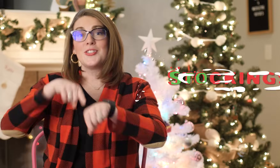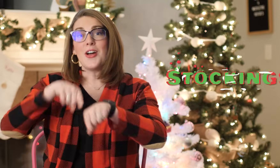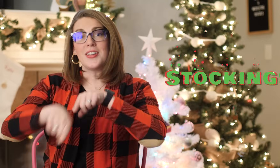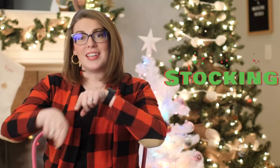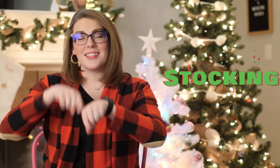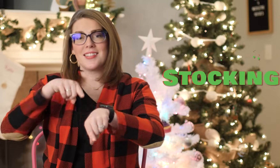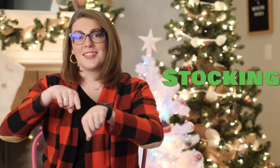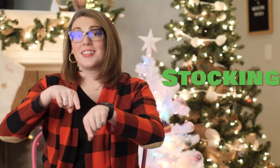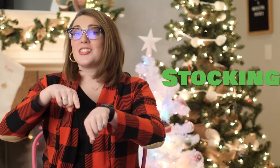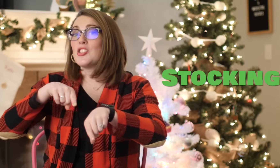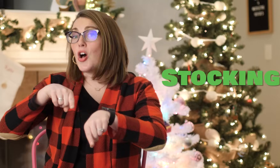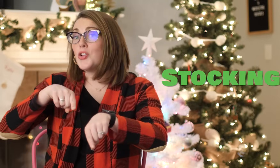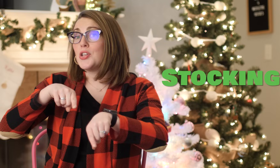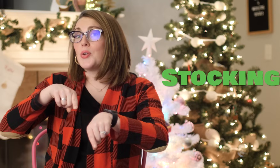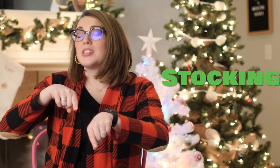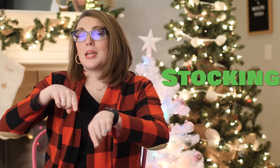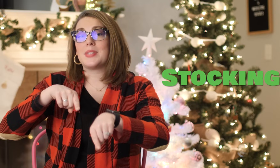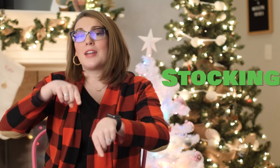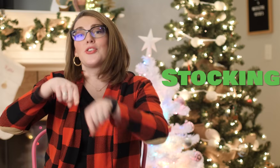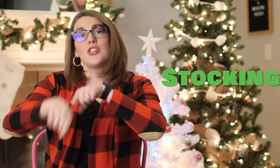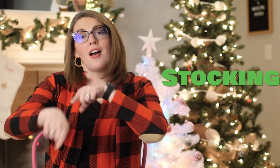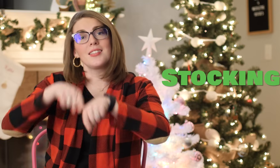STOCKINGS This is also the same sign for socks.